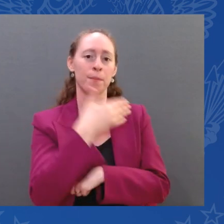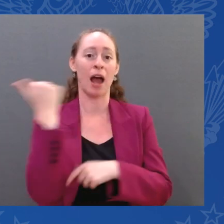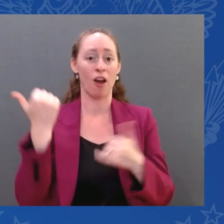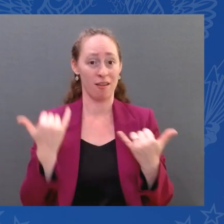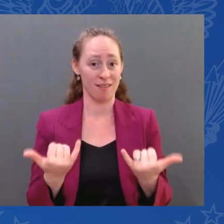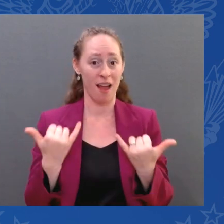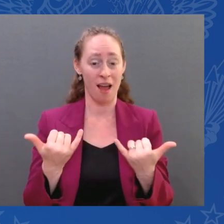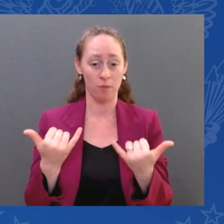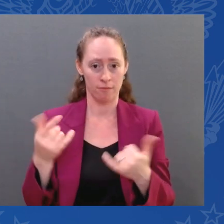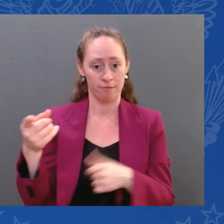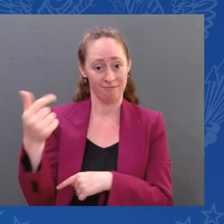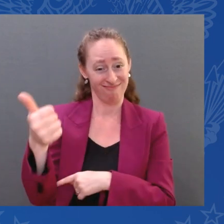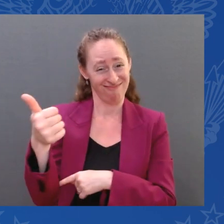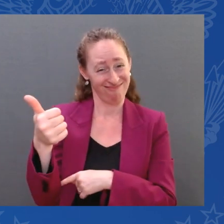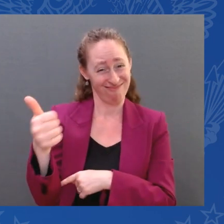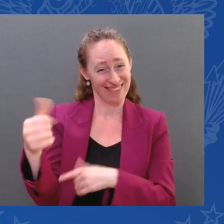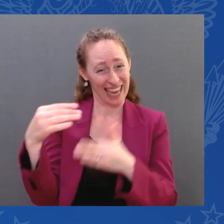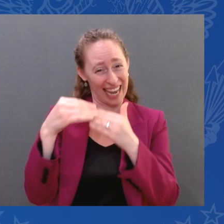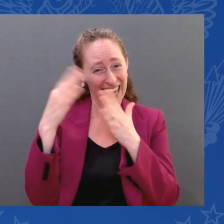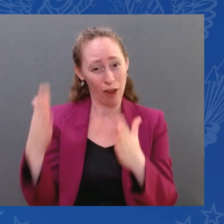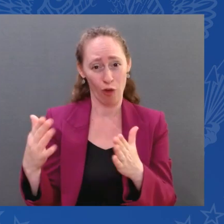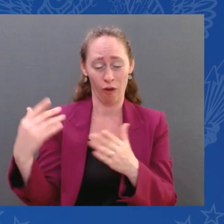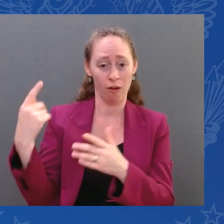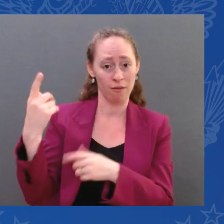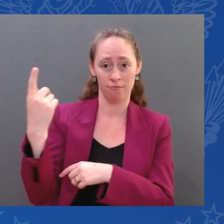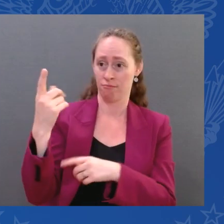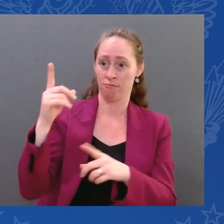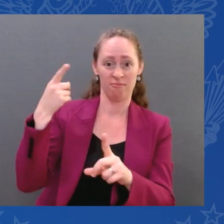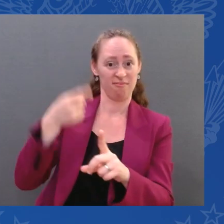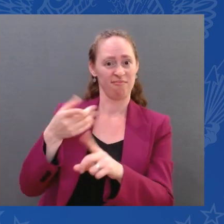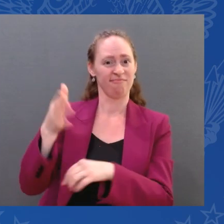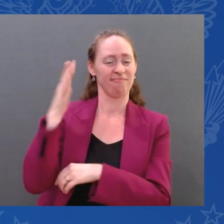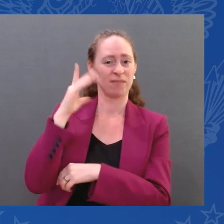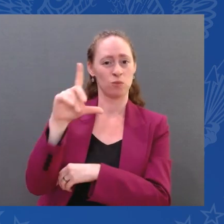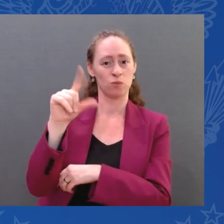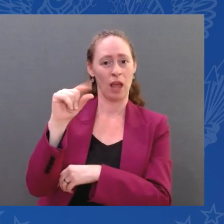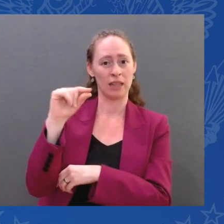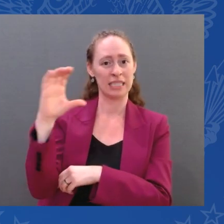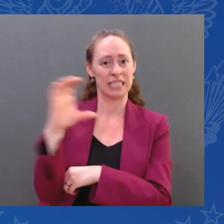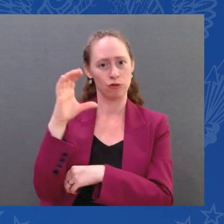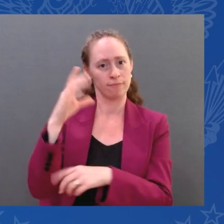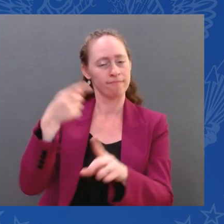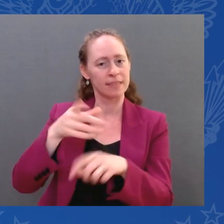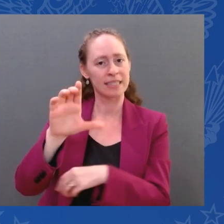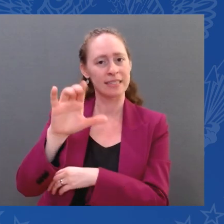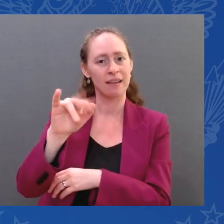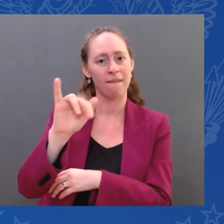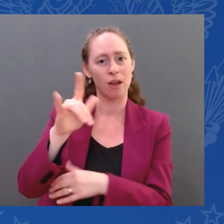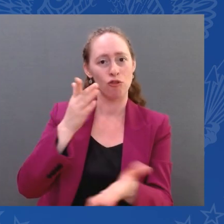that inspire activism around the world to this day. For her strategic, savvy and absolute courage,